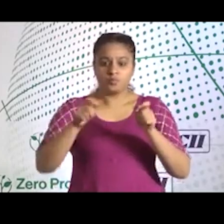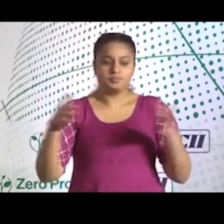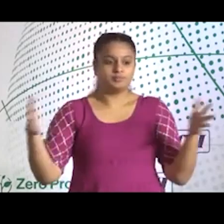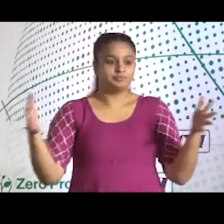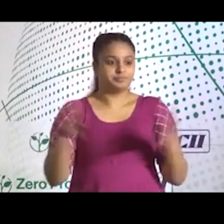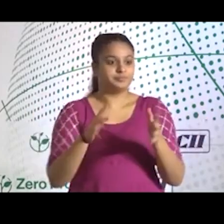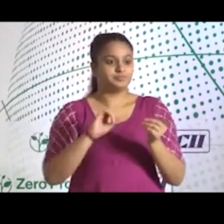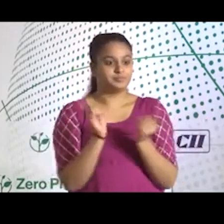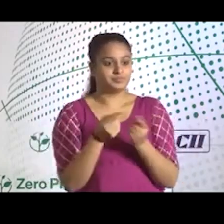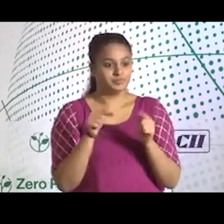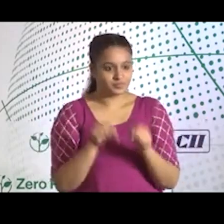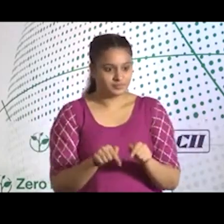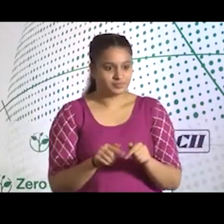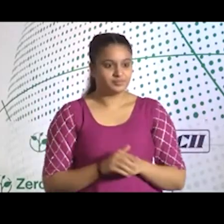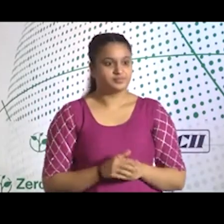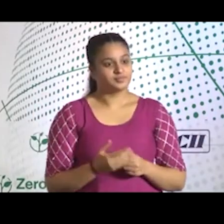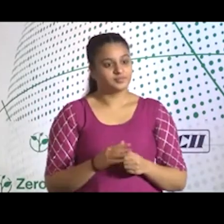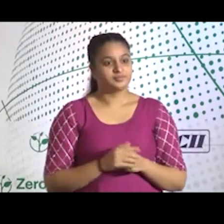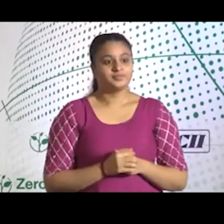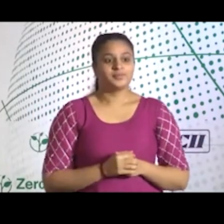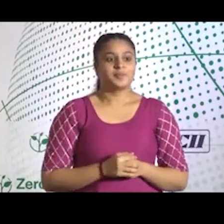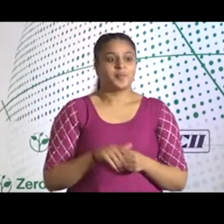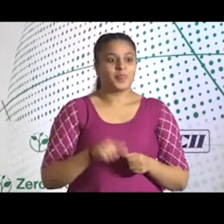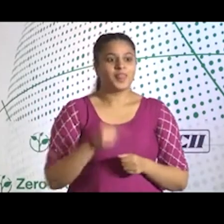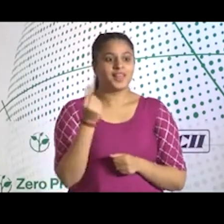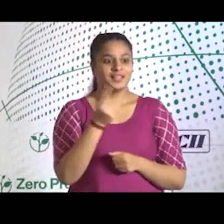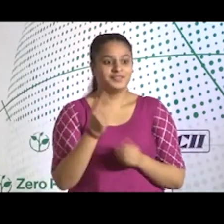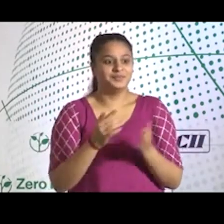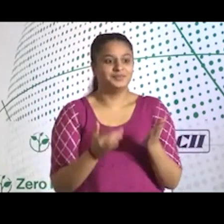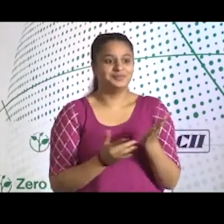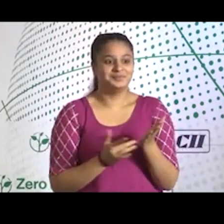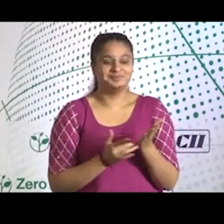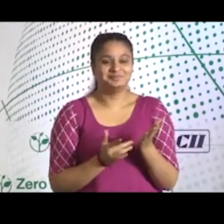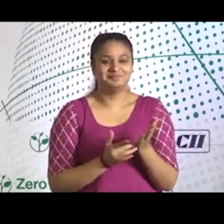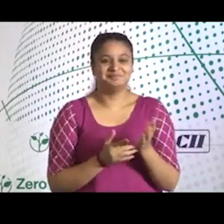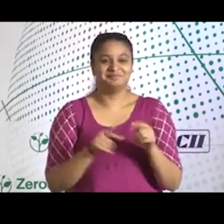is obviously to try and use their network and try to ensure